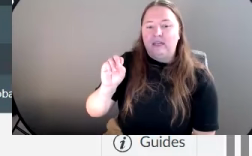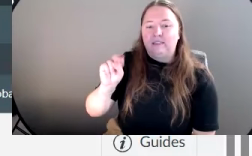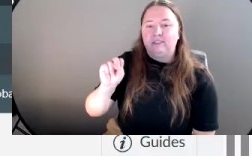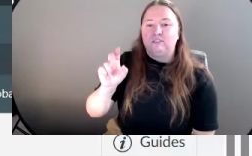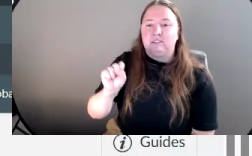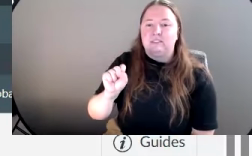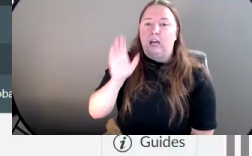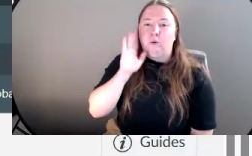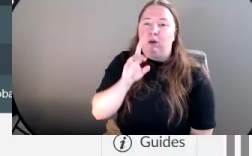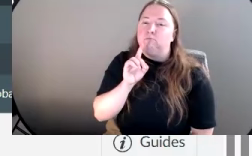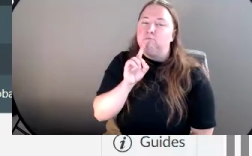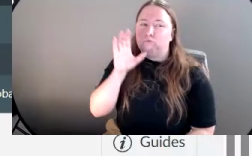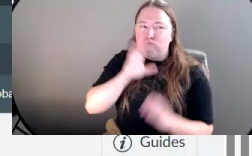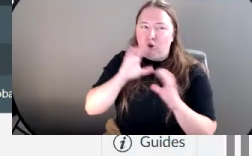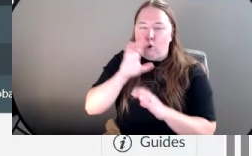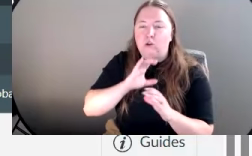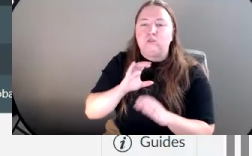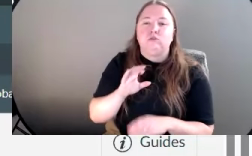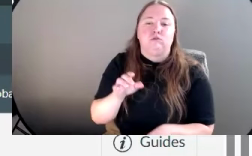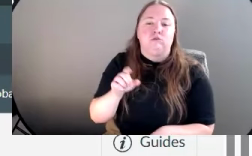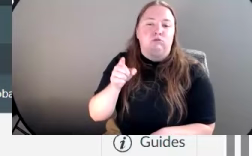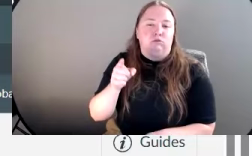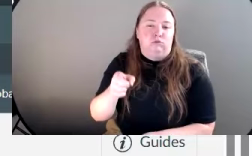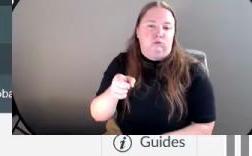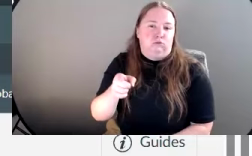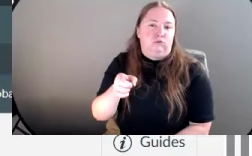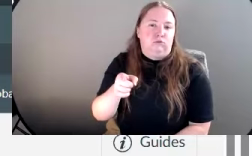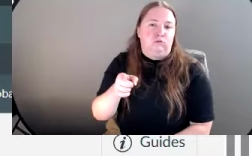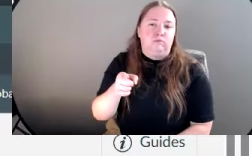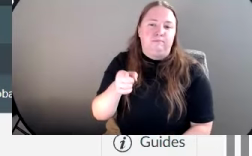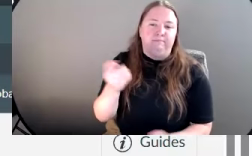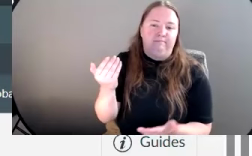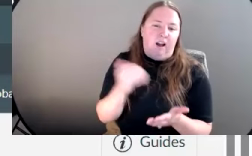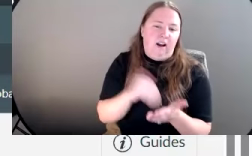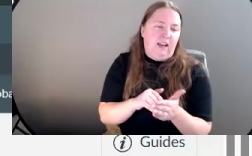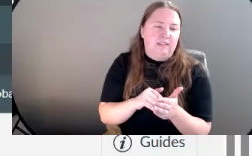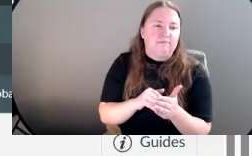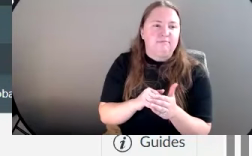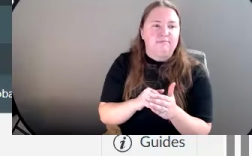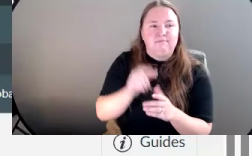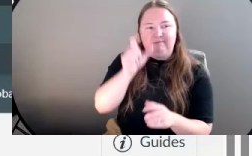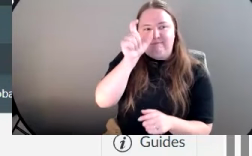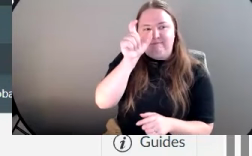So again, Canvas Commons just right down here, just again in your, navigation menu.